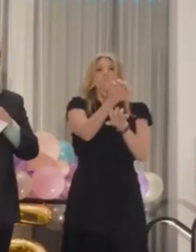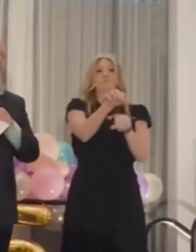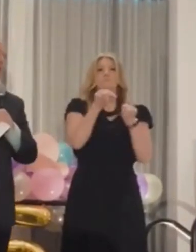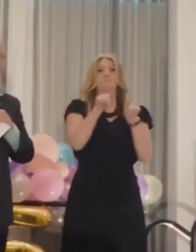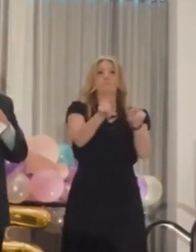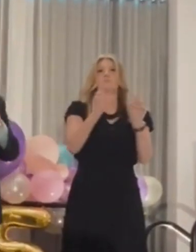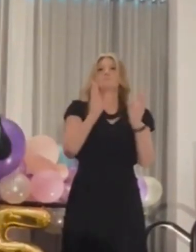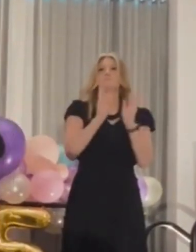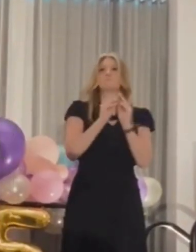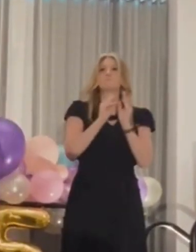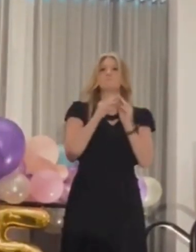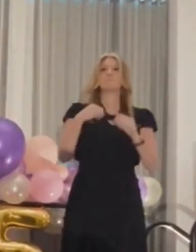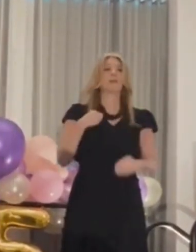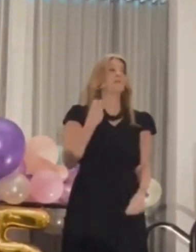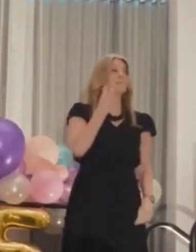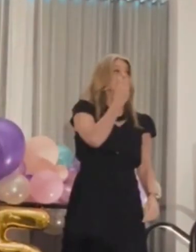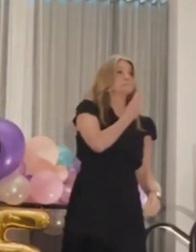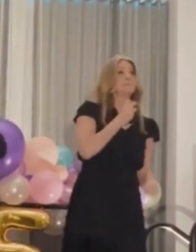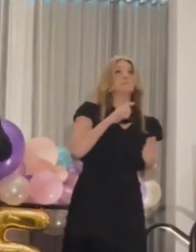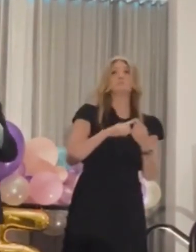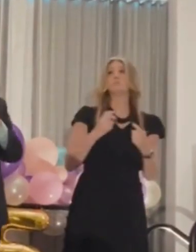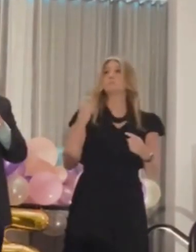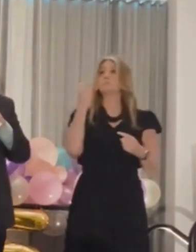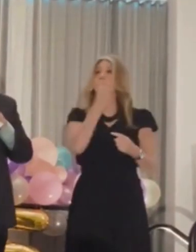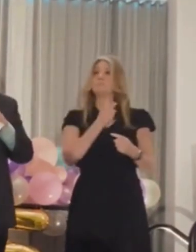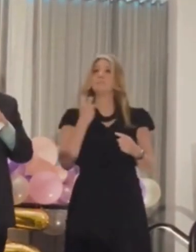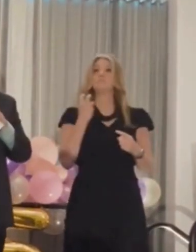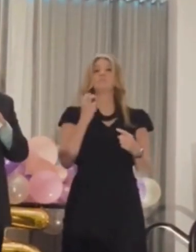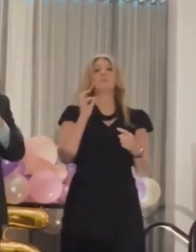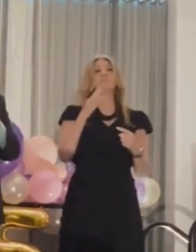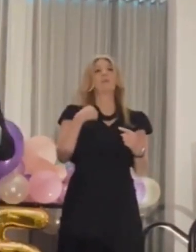We have Speech-to-Speech for people who have speech disabilities.